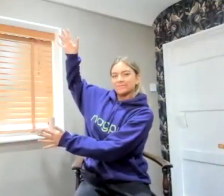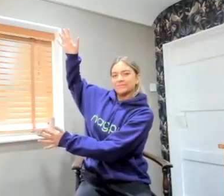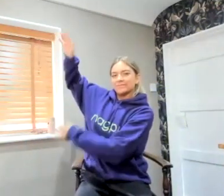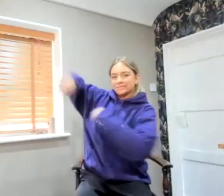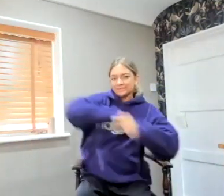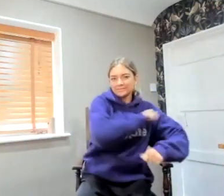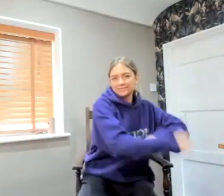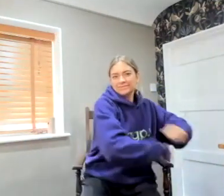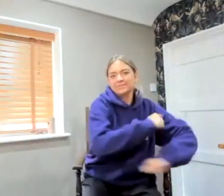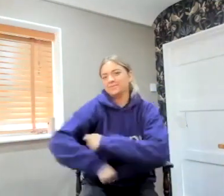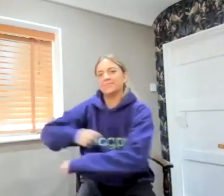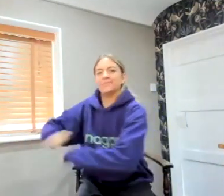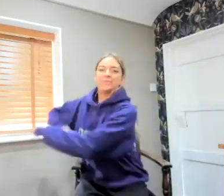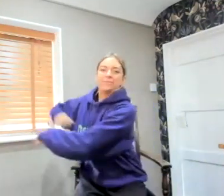georgia